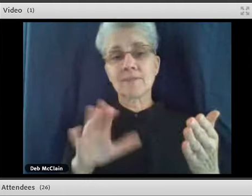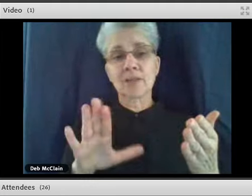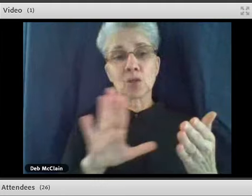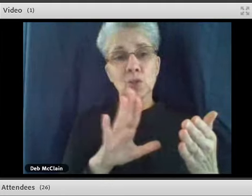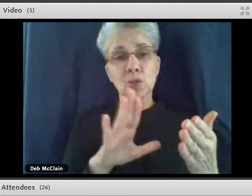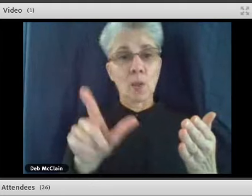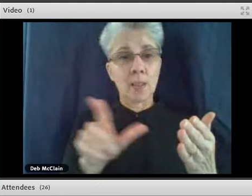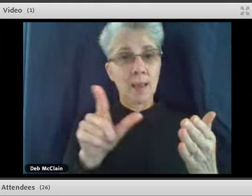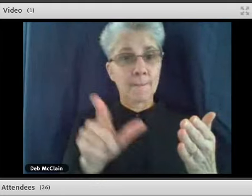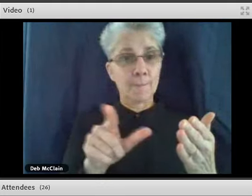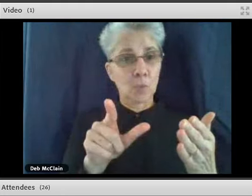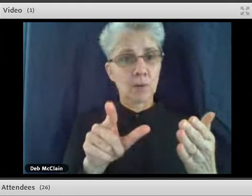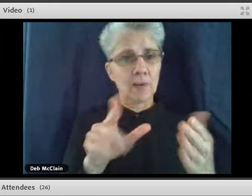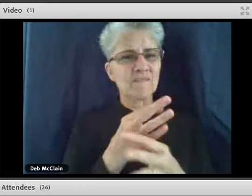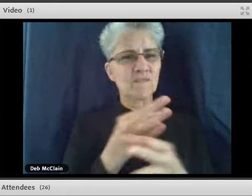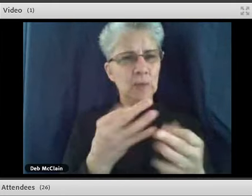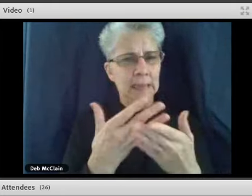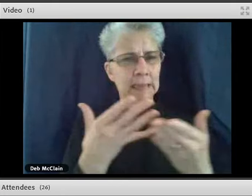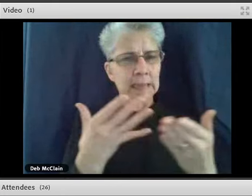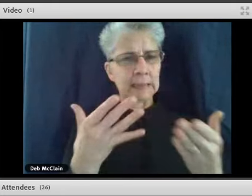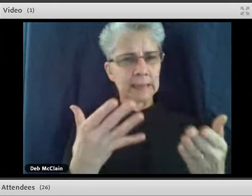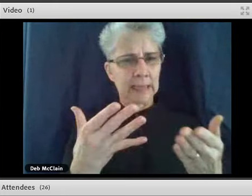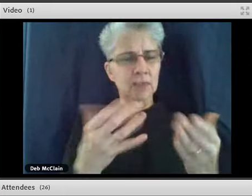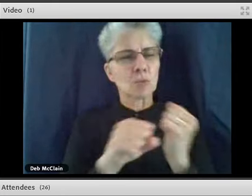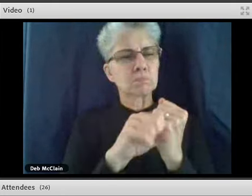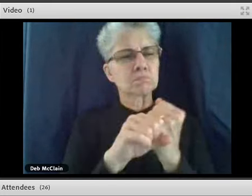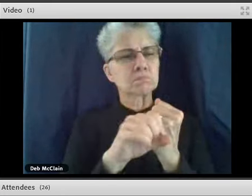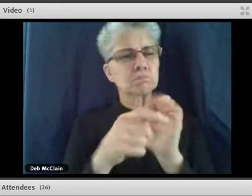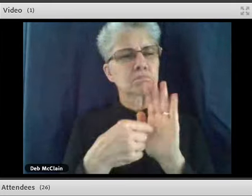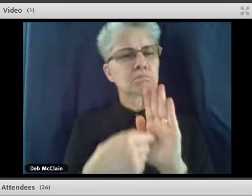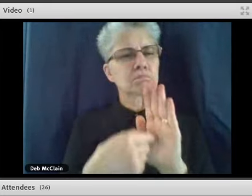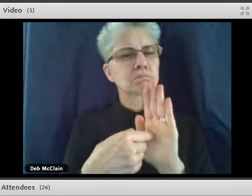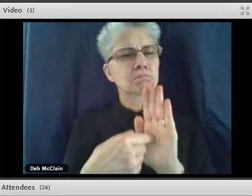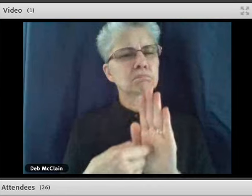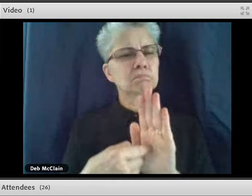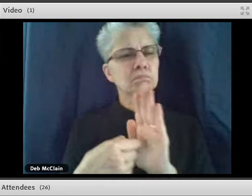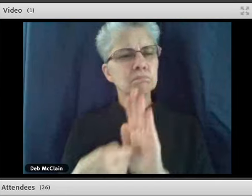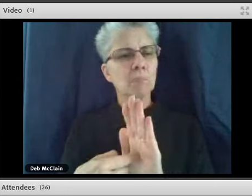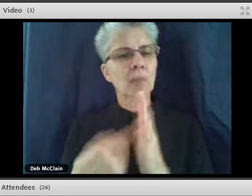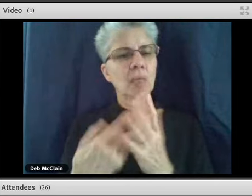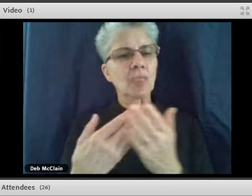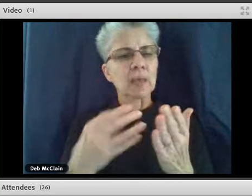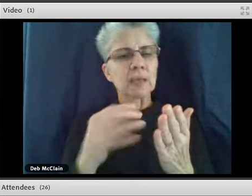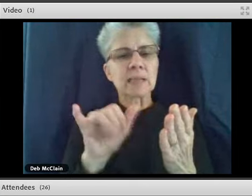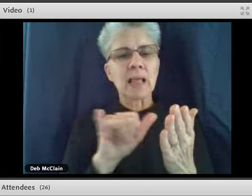And again, these are outside of things you might have in your library. These are free things. And so, I just wanted to promote those